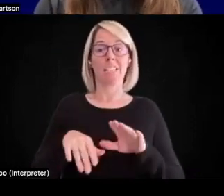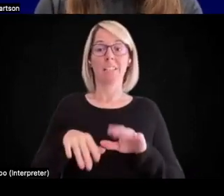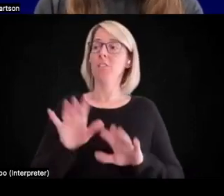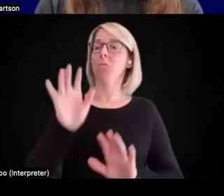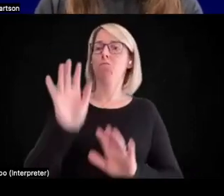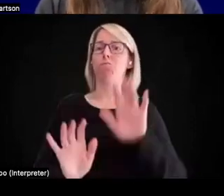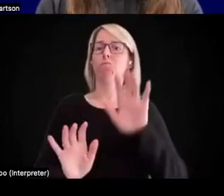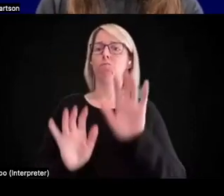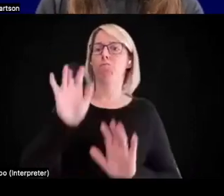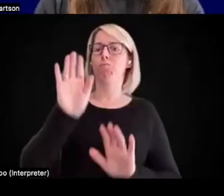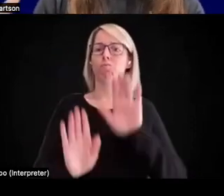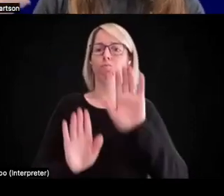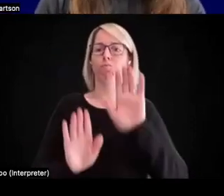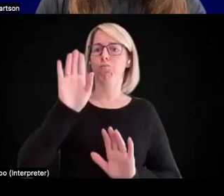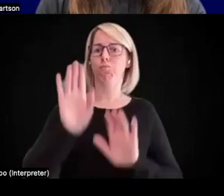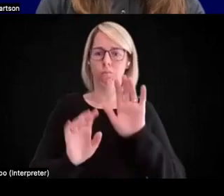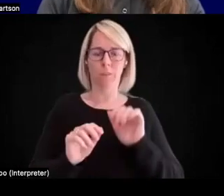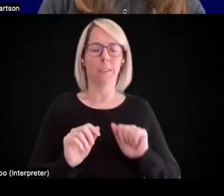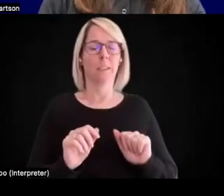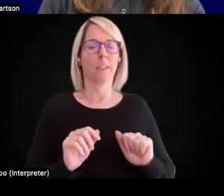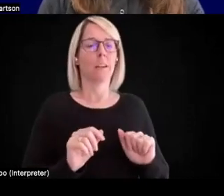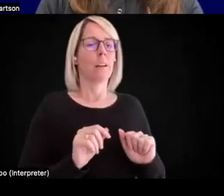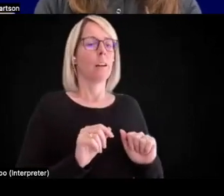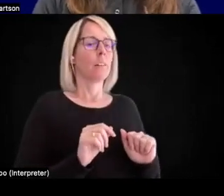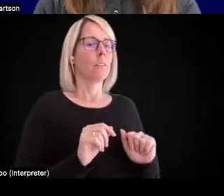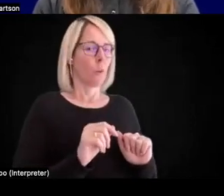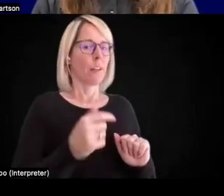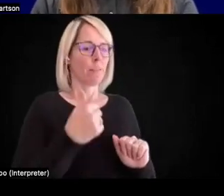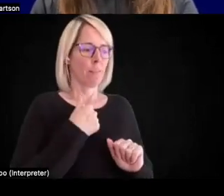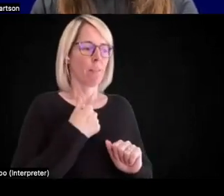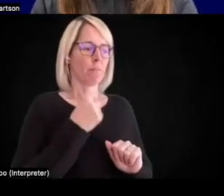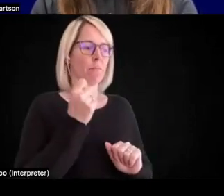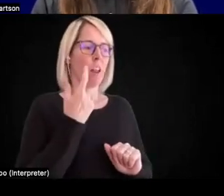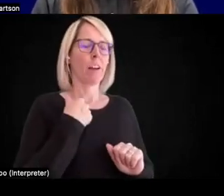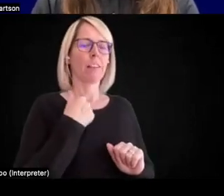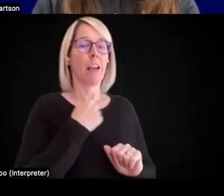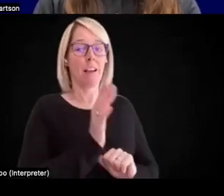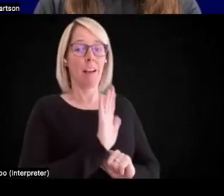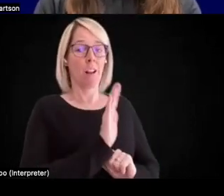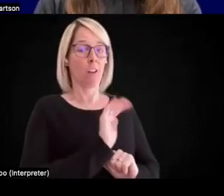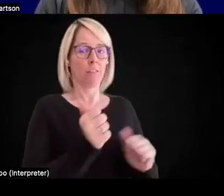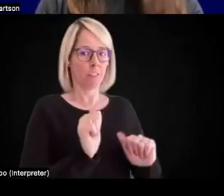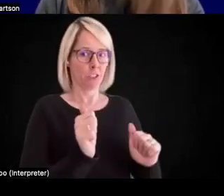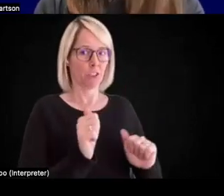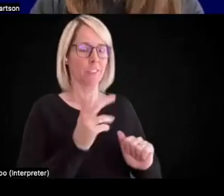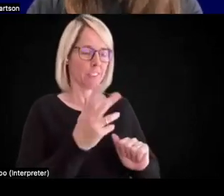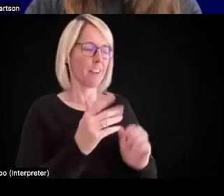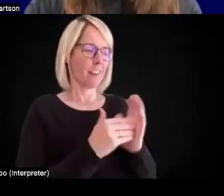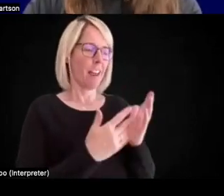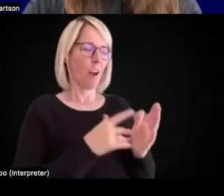the greeting ritual over. Time to join in with this conversation and this interaction that you